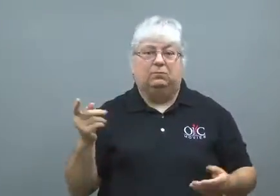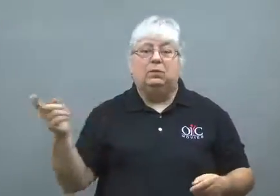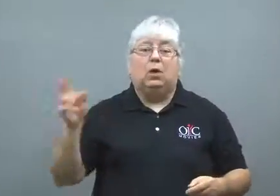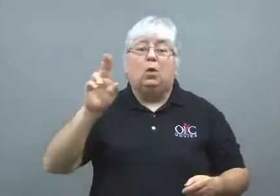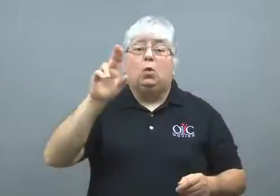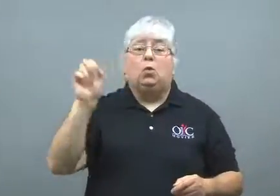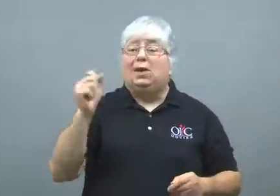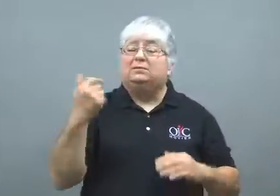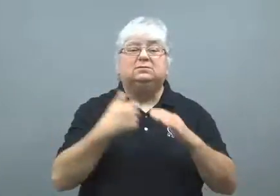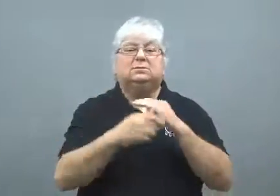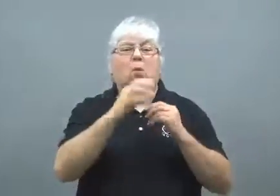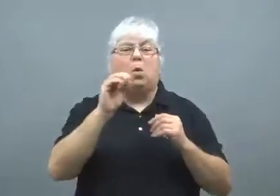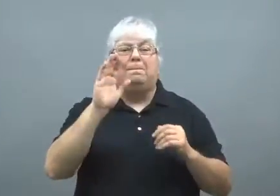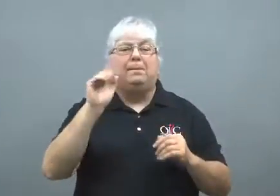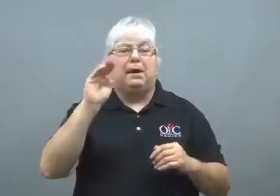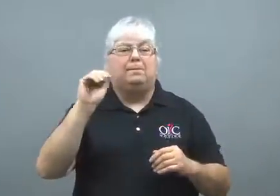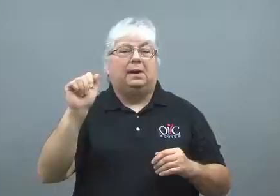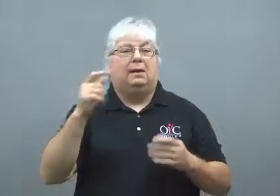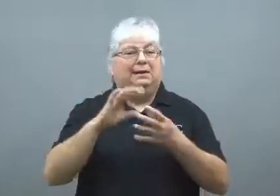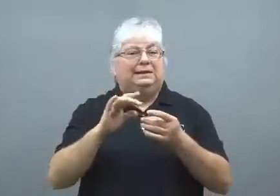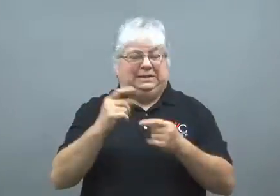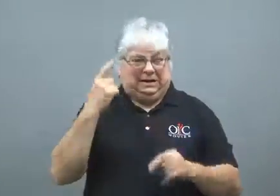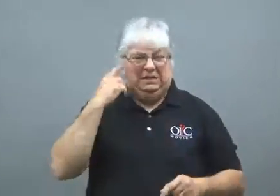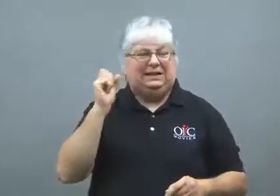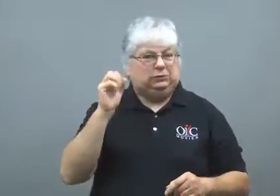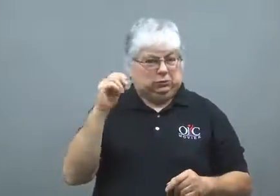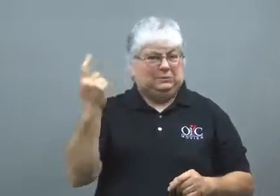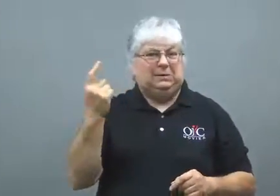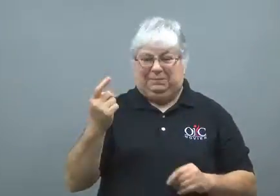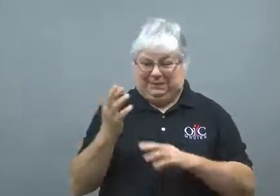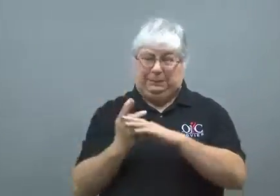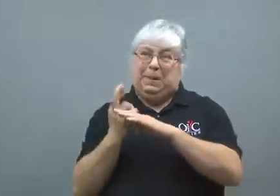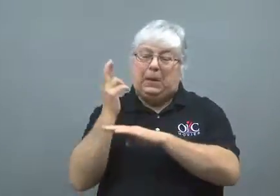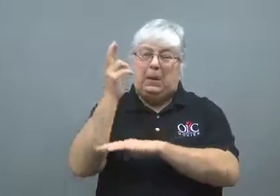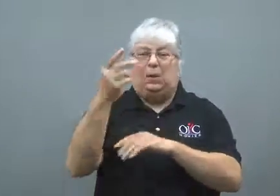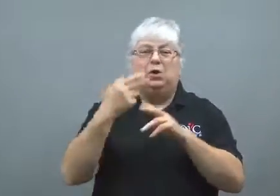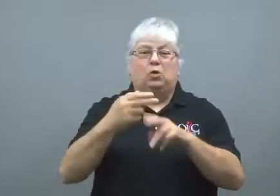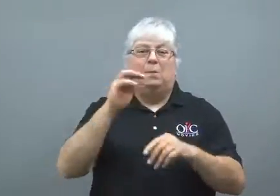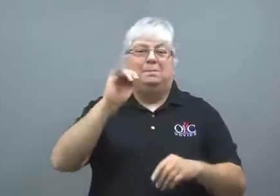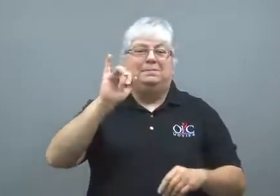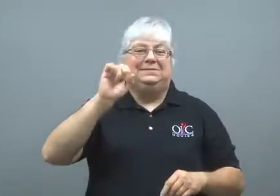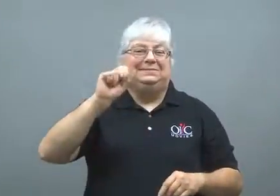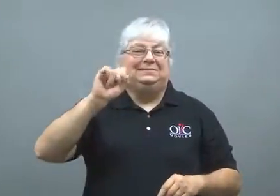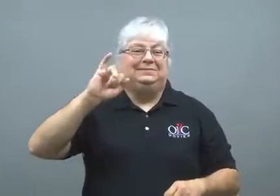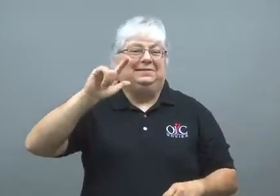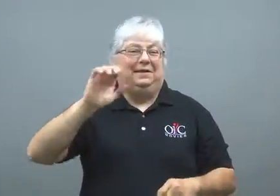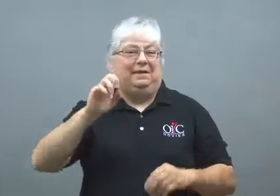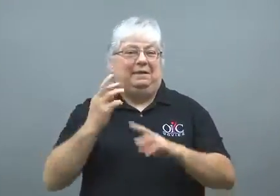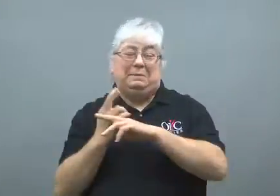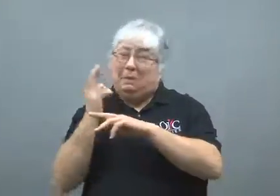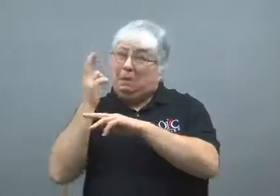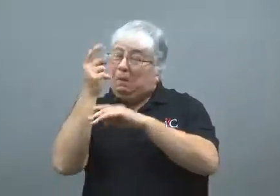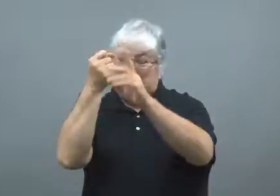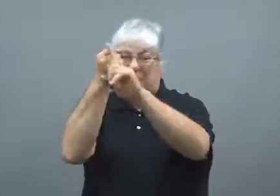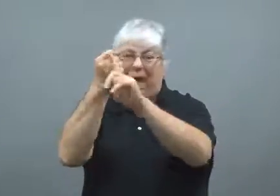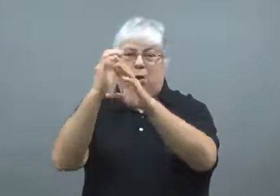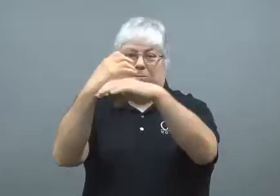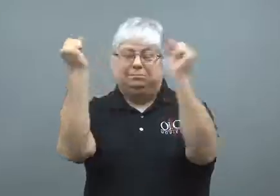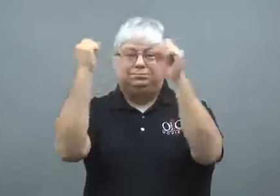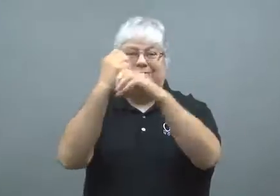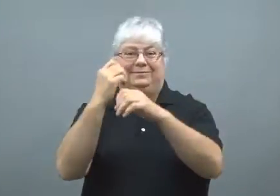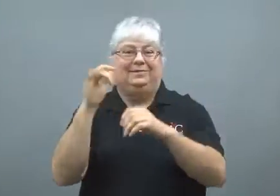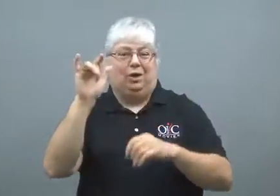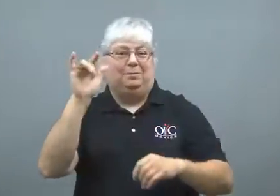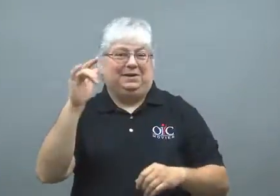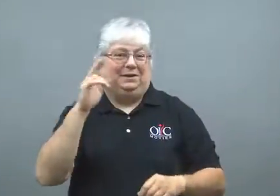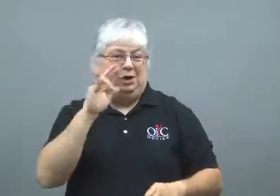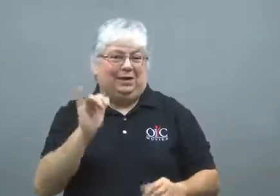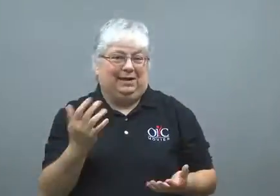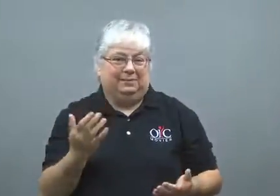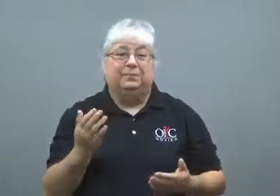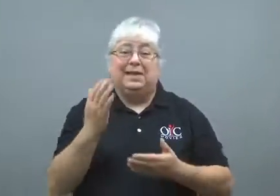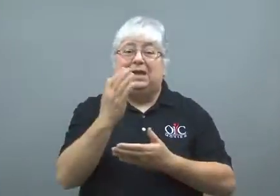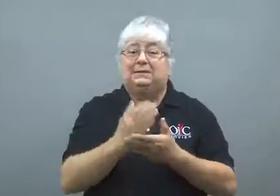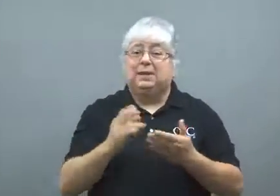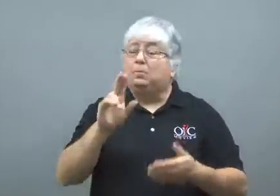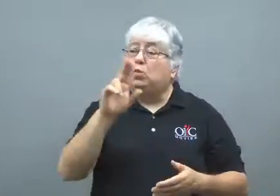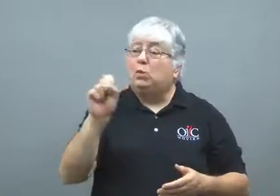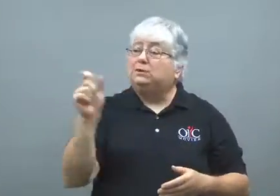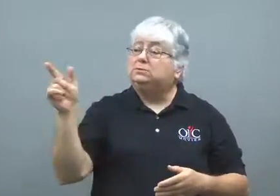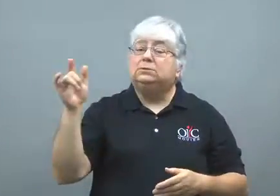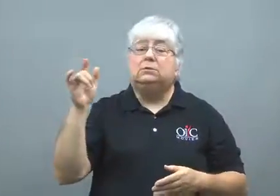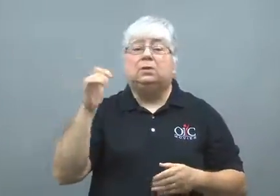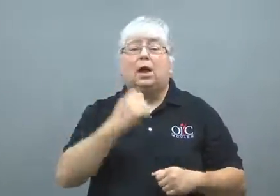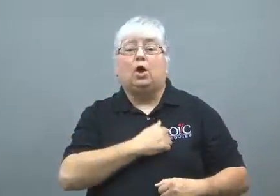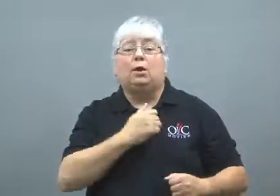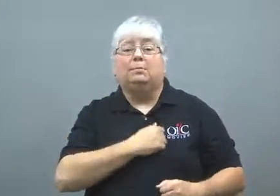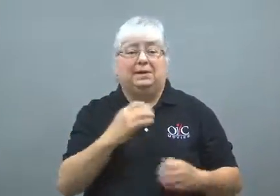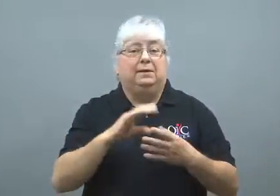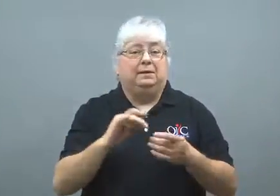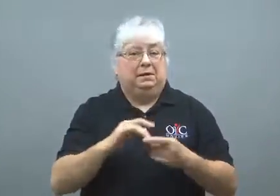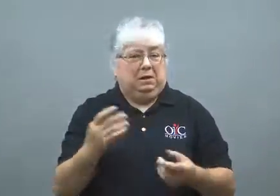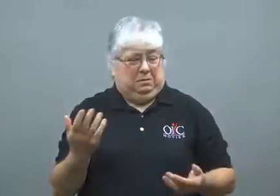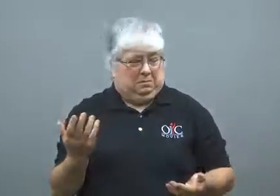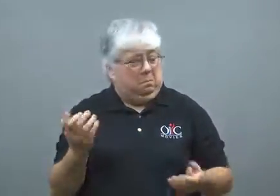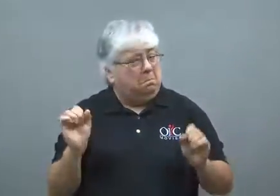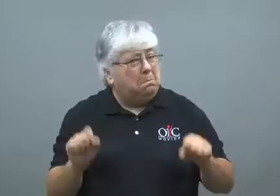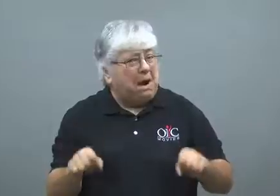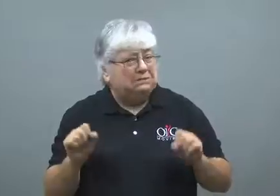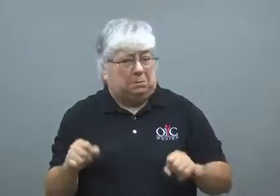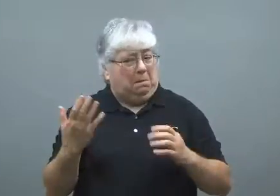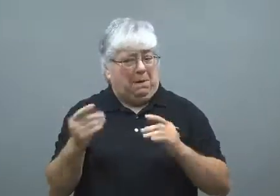The Obama administration said it believed a missile brought the plane down.